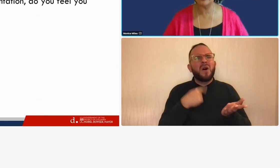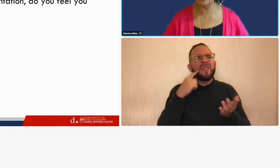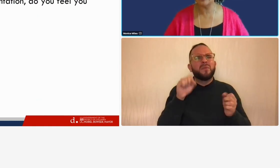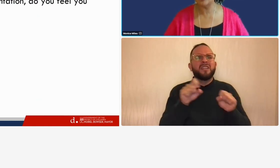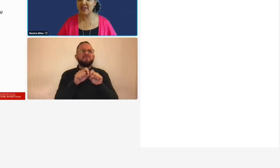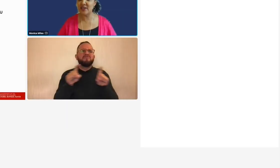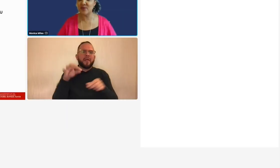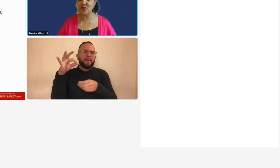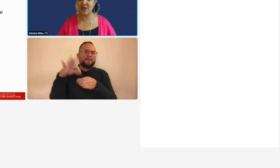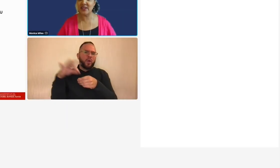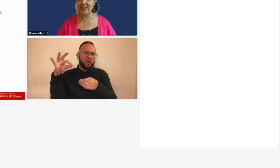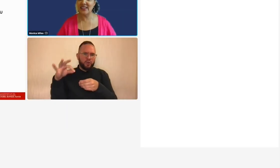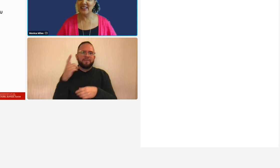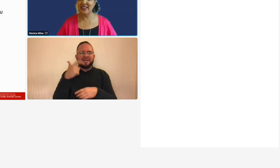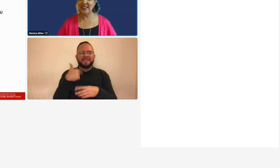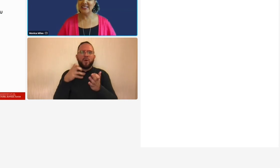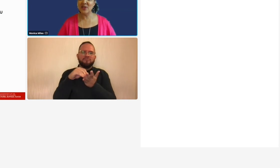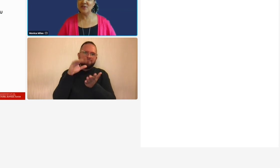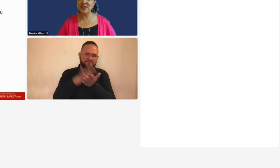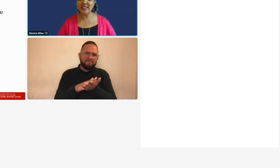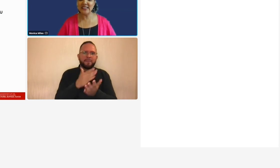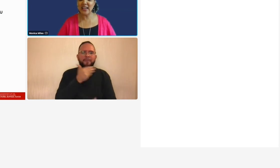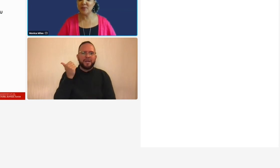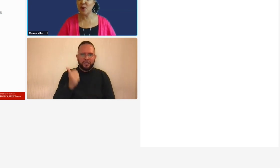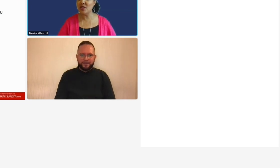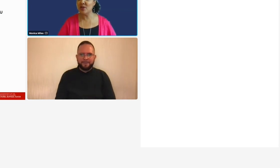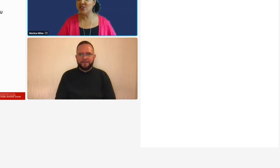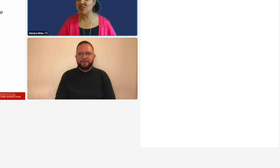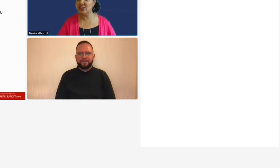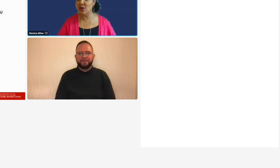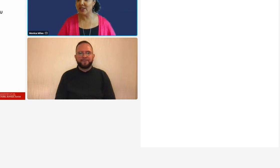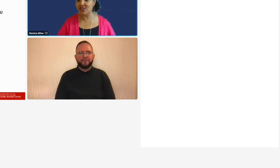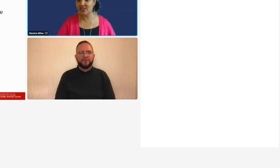question so that we can get it recorded so if you can take time the polling question is launched